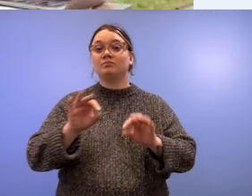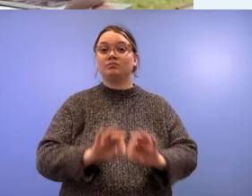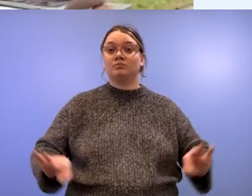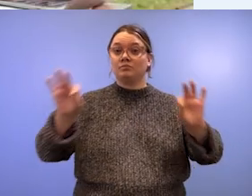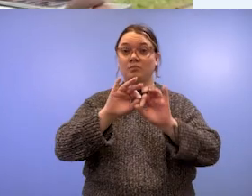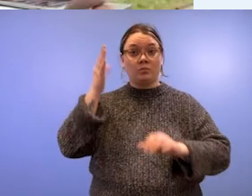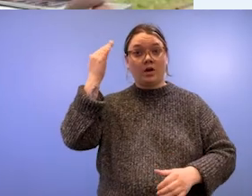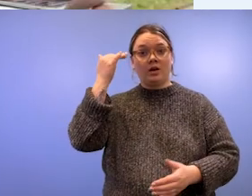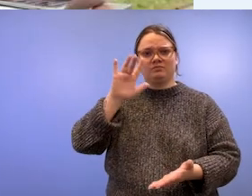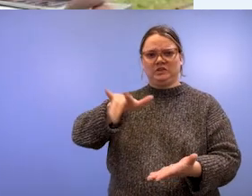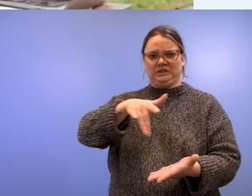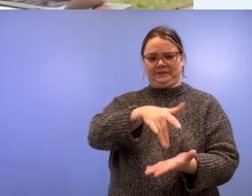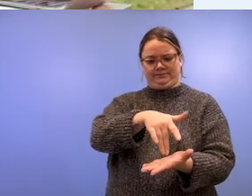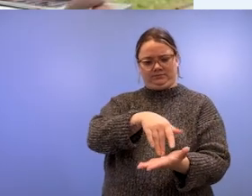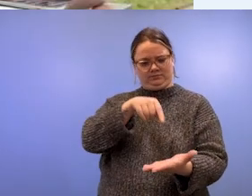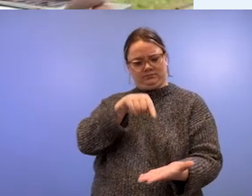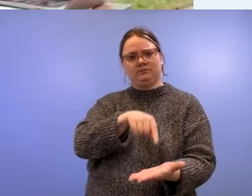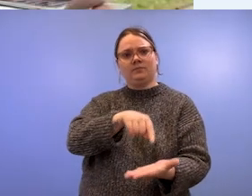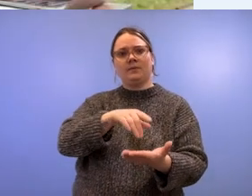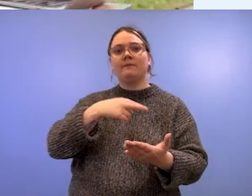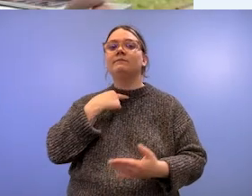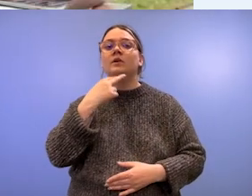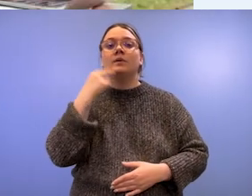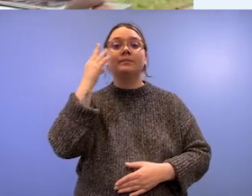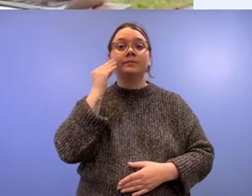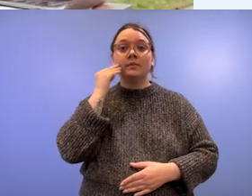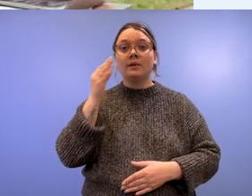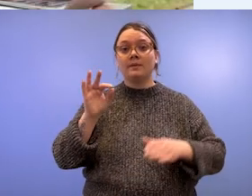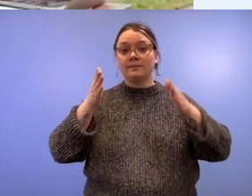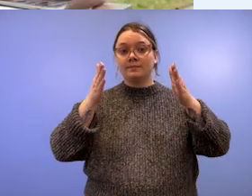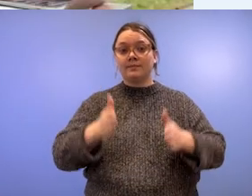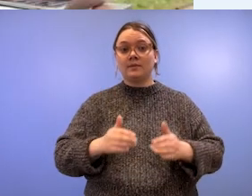as it centers the voices and experiences of persons with disabilities at the forefront